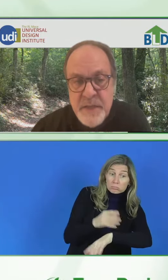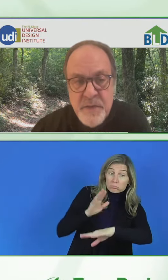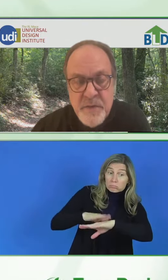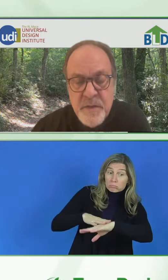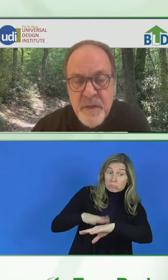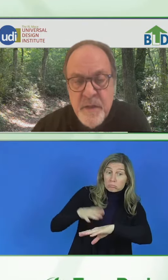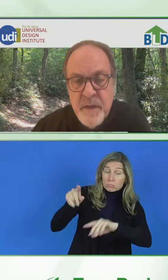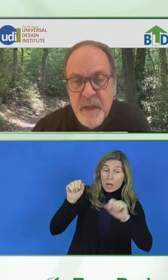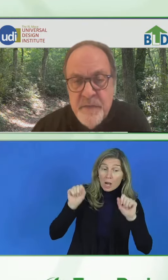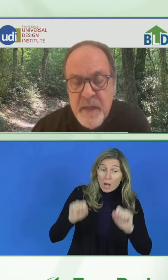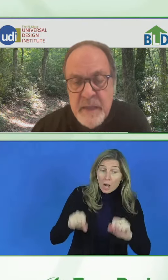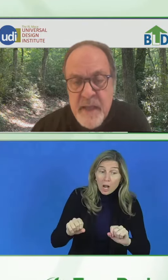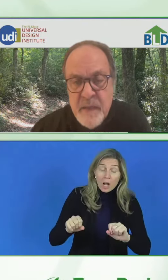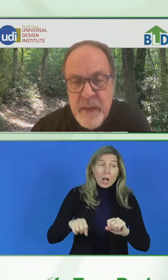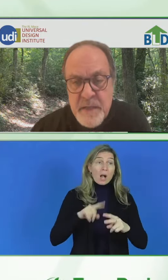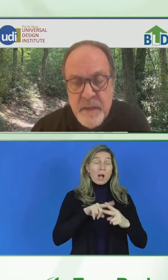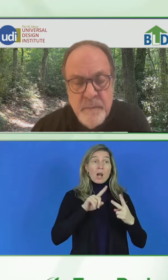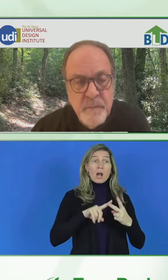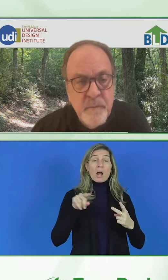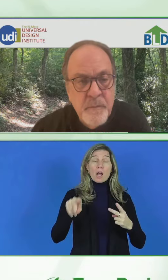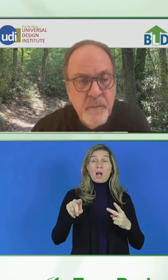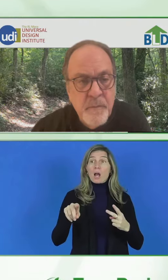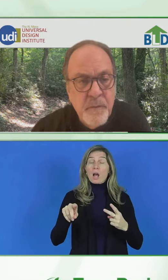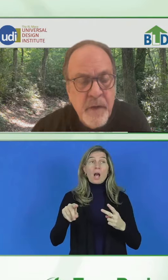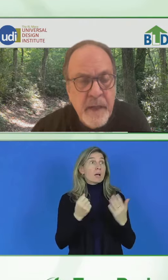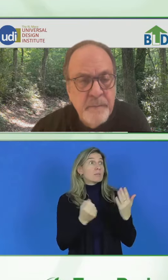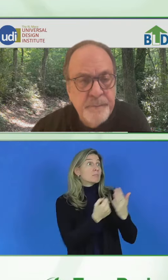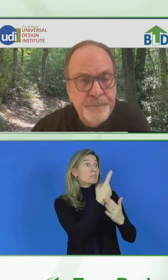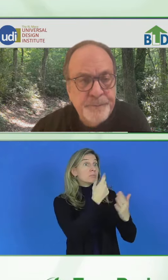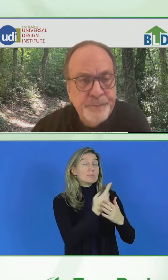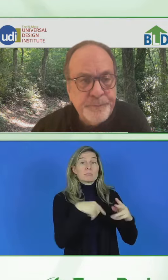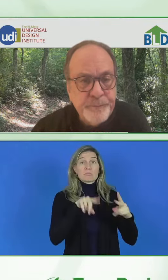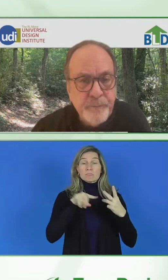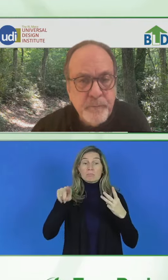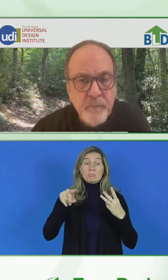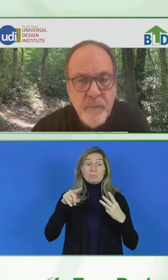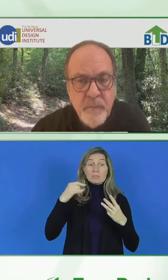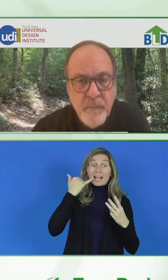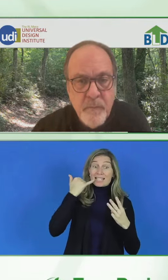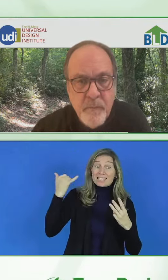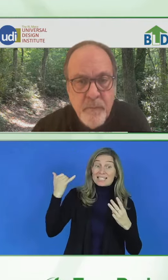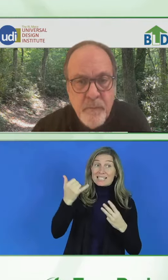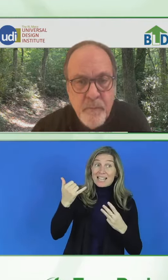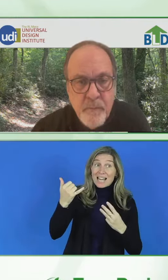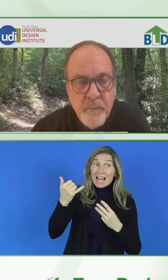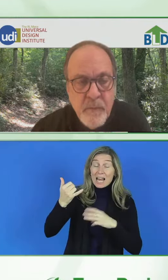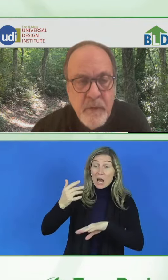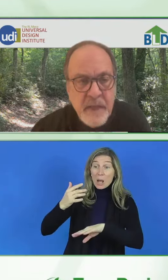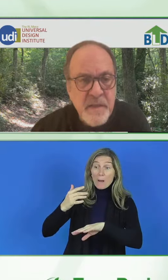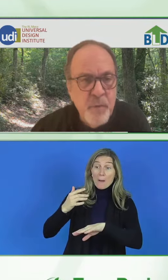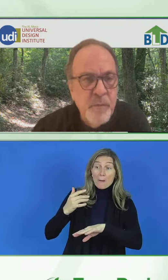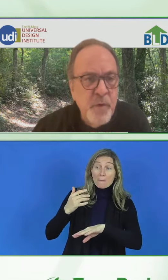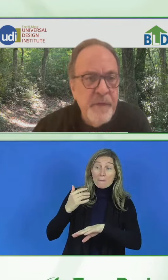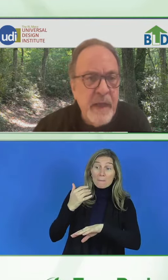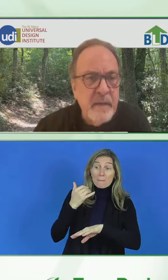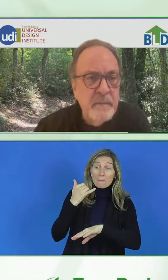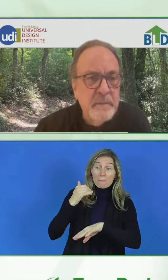centres and finally telemedicine. Richard, you have one minute. Yes, moving ahead.